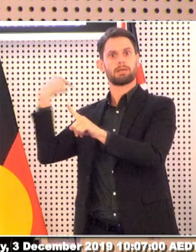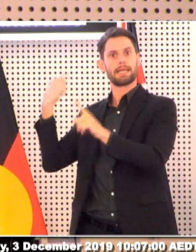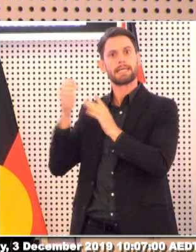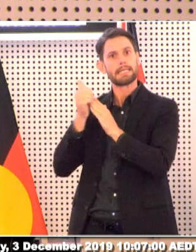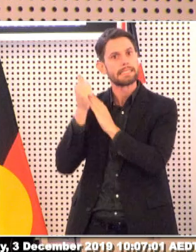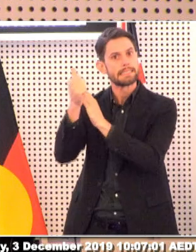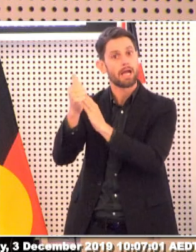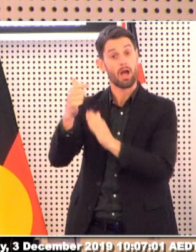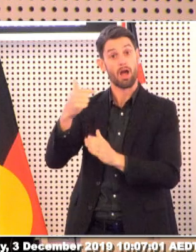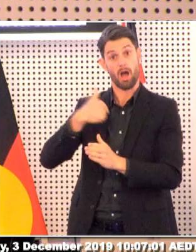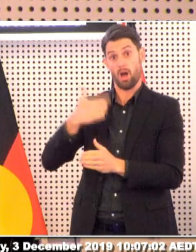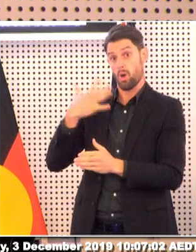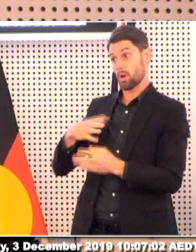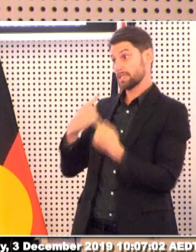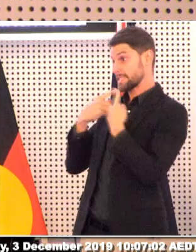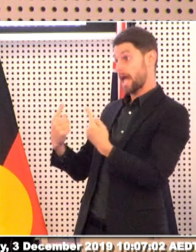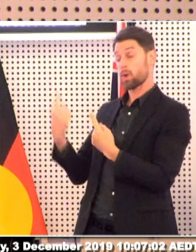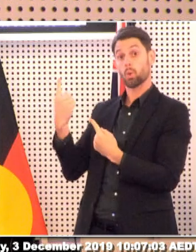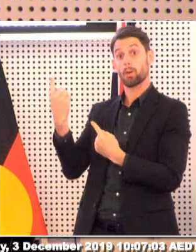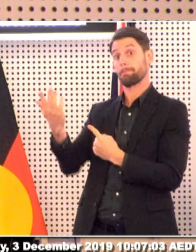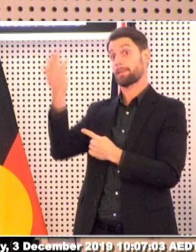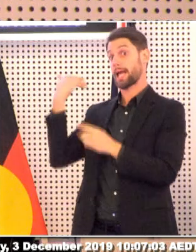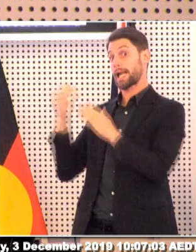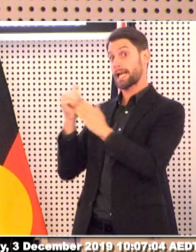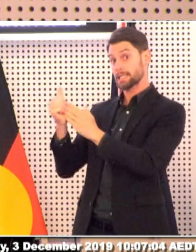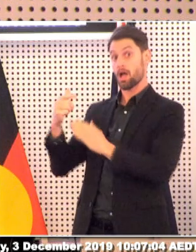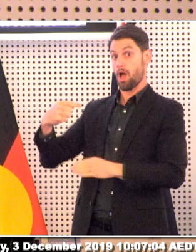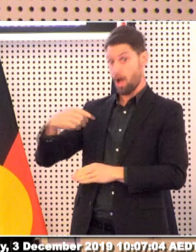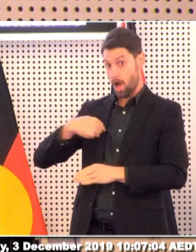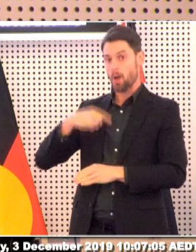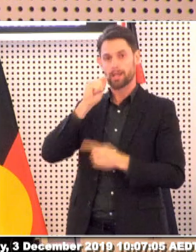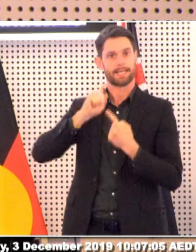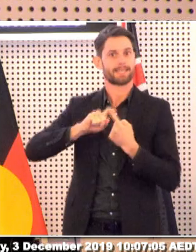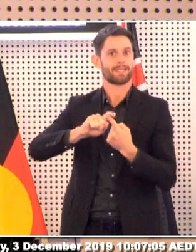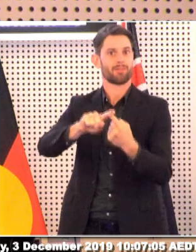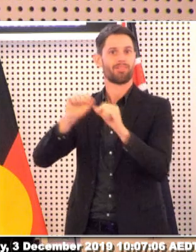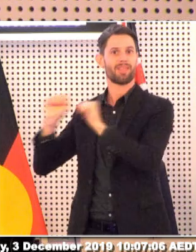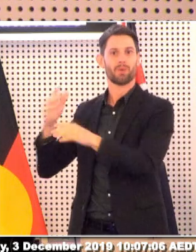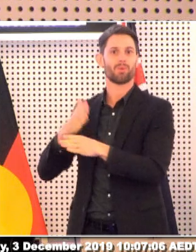that I will do all I can to build on their achievements into the future.